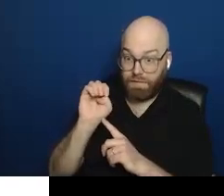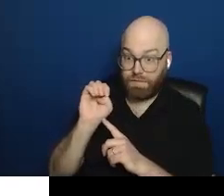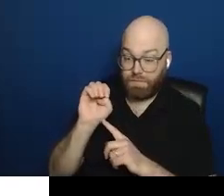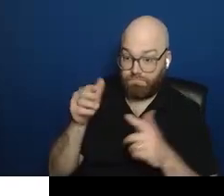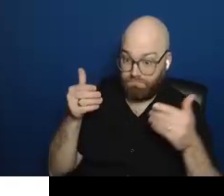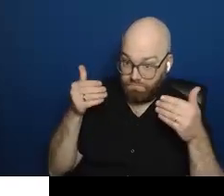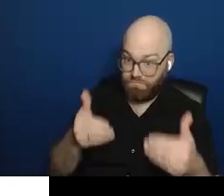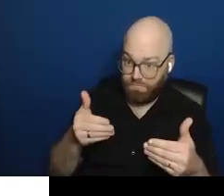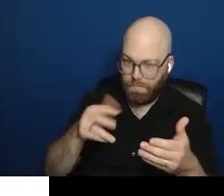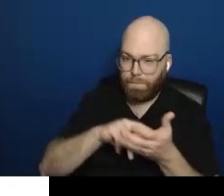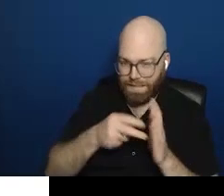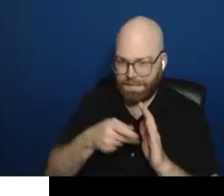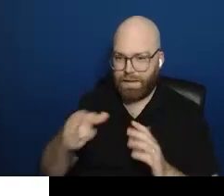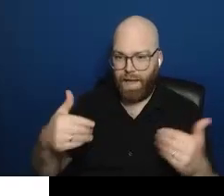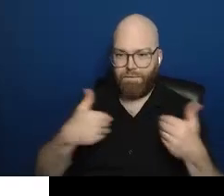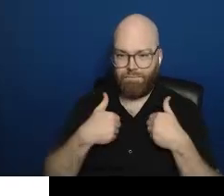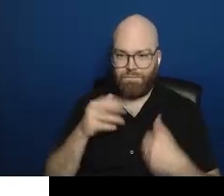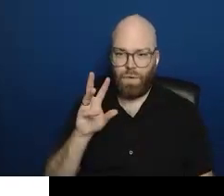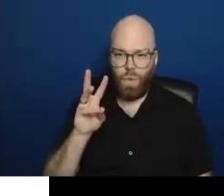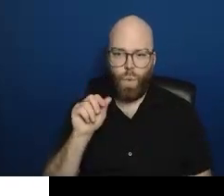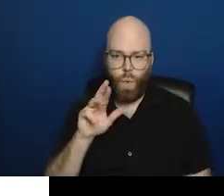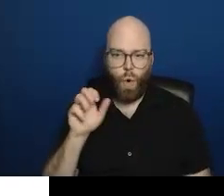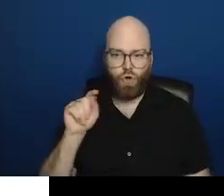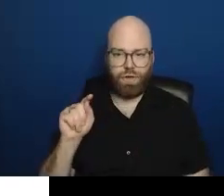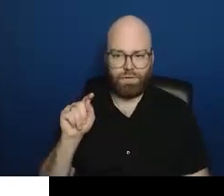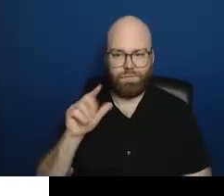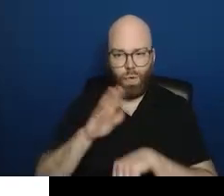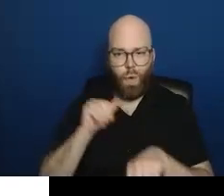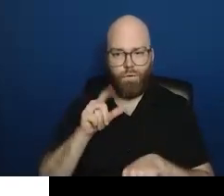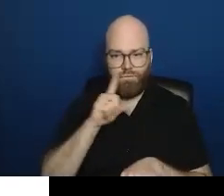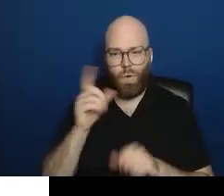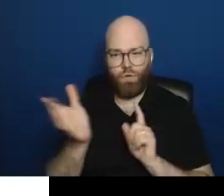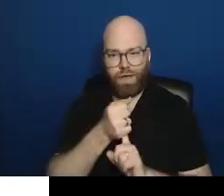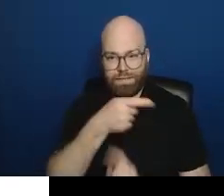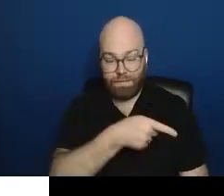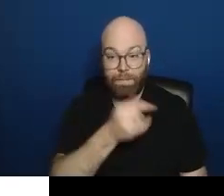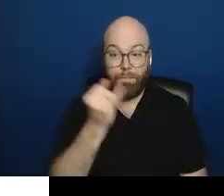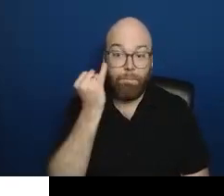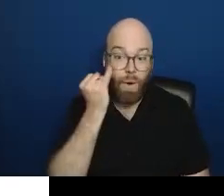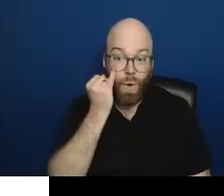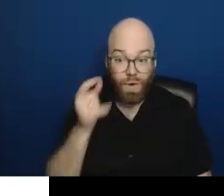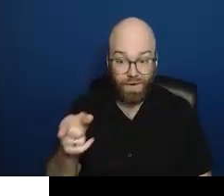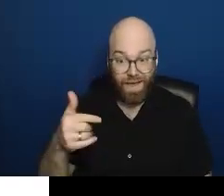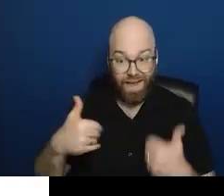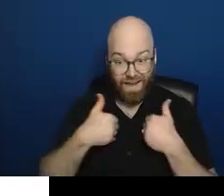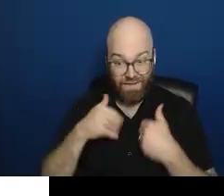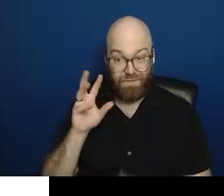they have a warrant against somebody's arrest. Unfortunately, if they have the warrant against, a person and somebody else